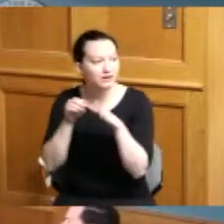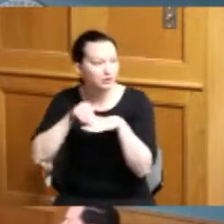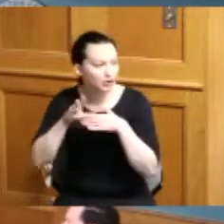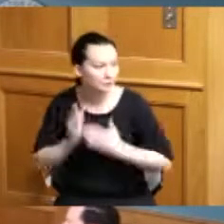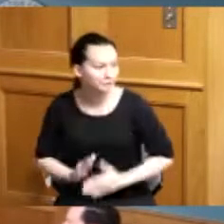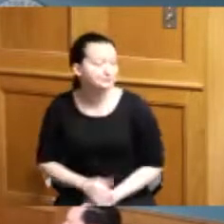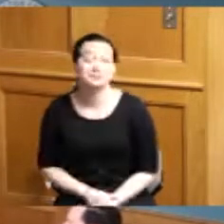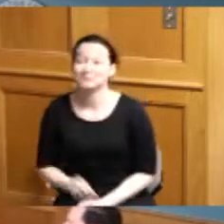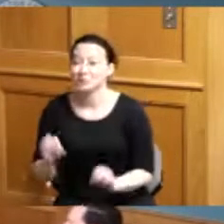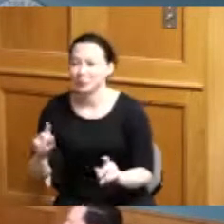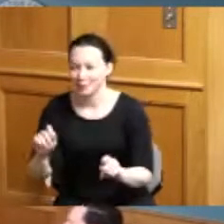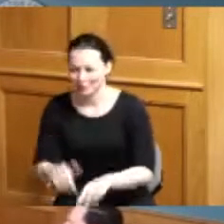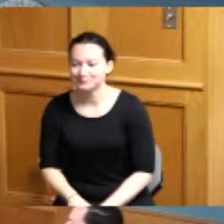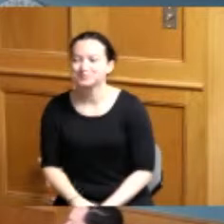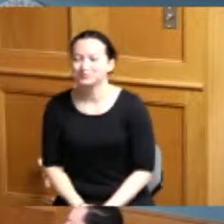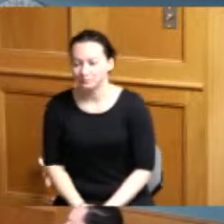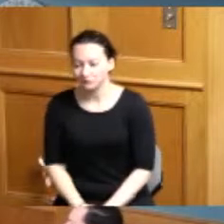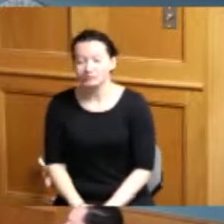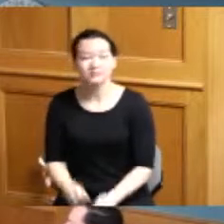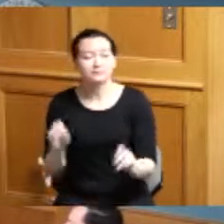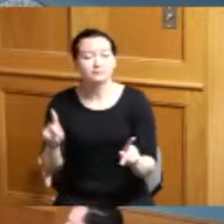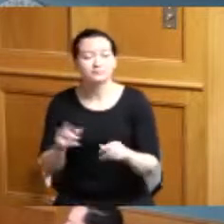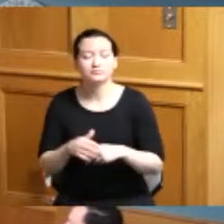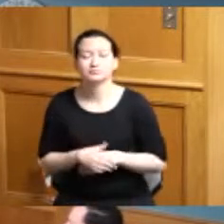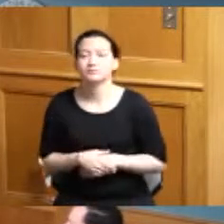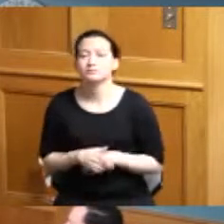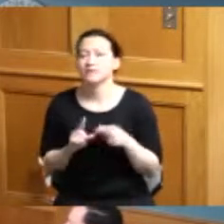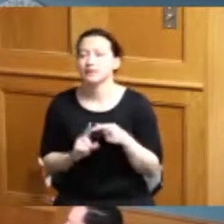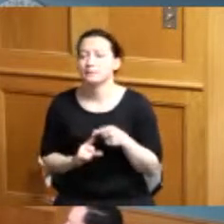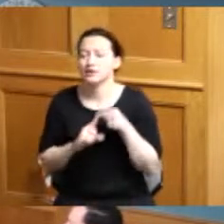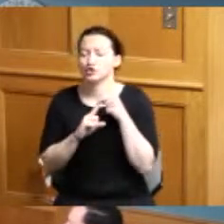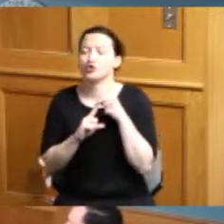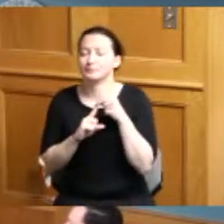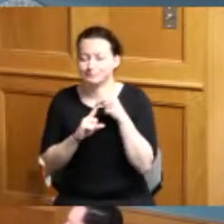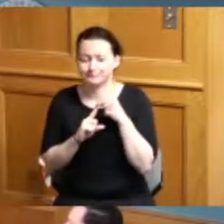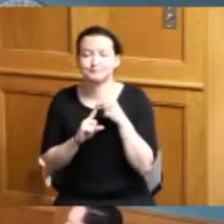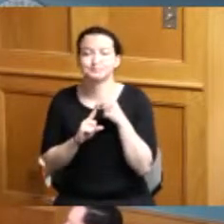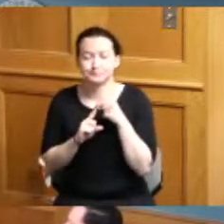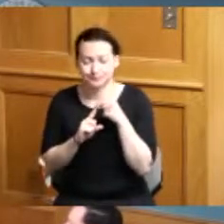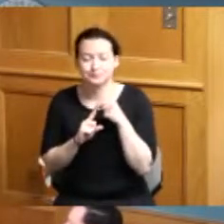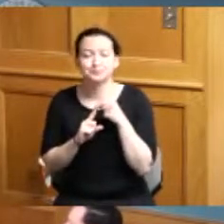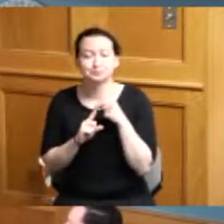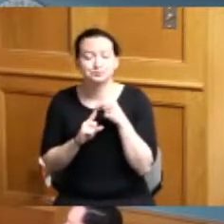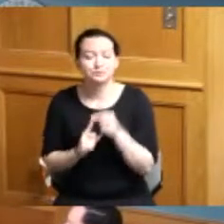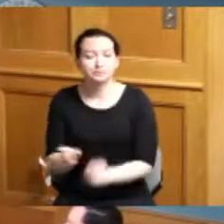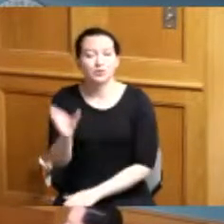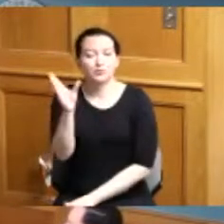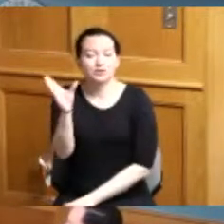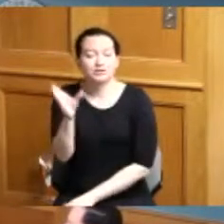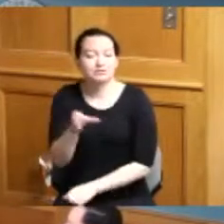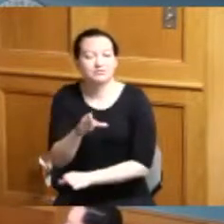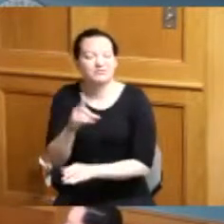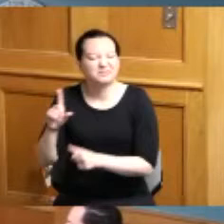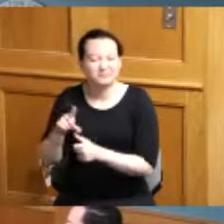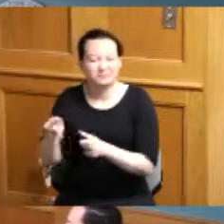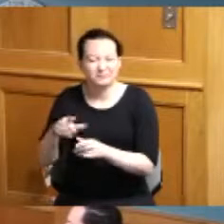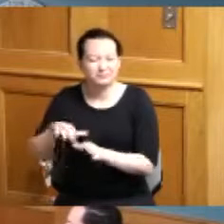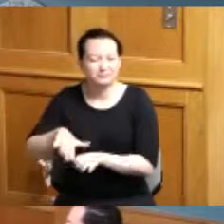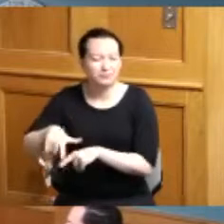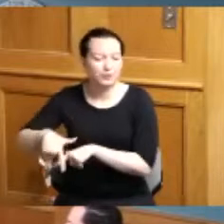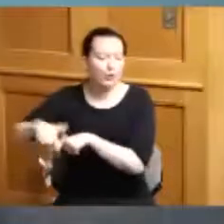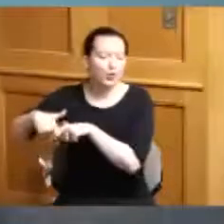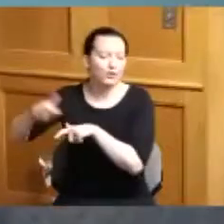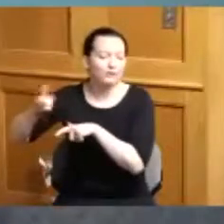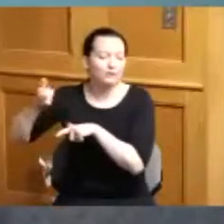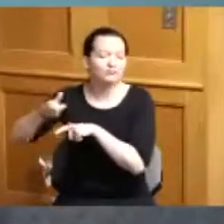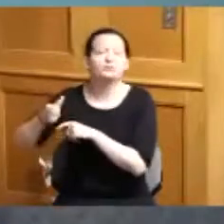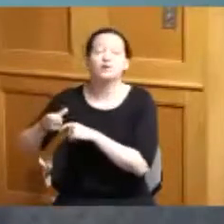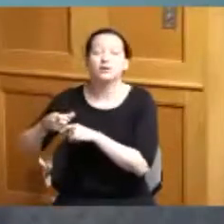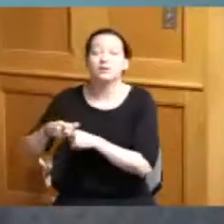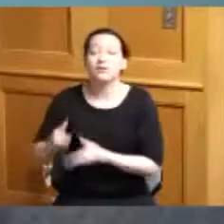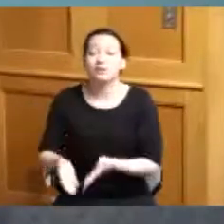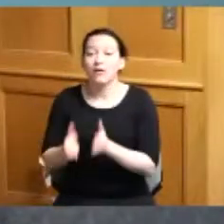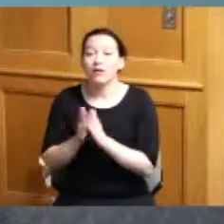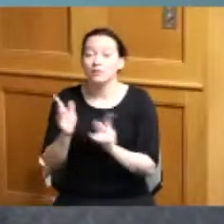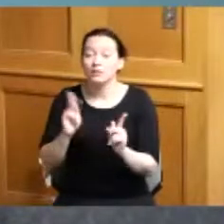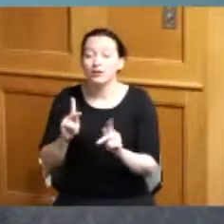okay all right we have a special presentation but before that I'm going to ask everyone to have a